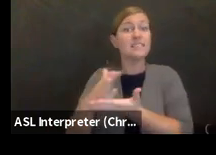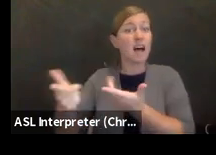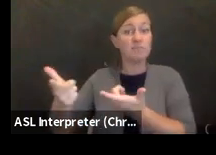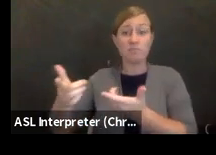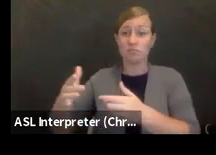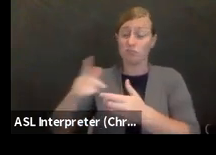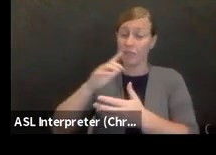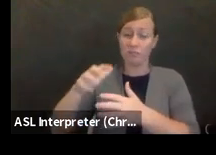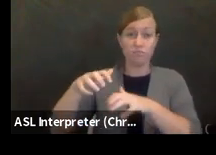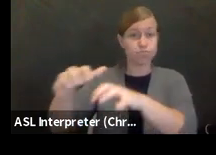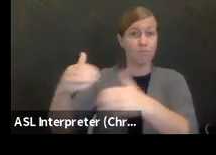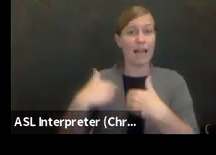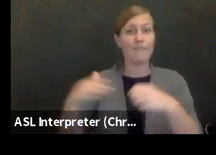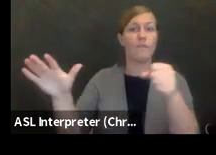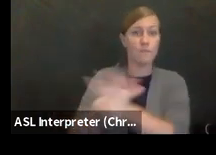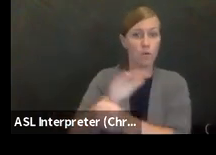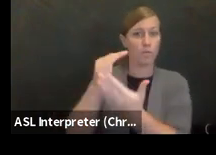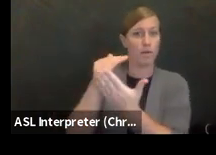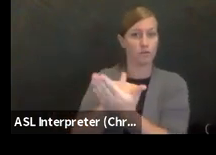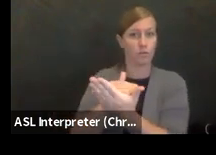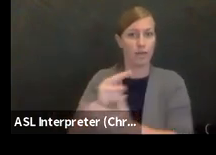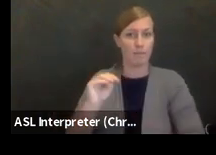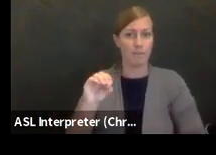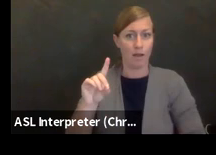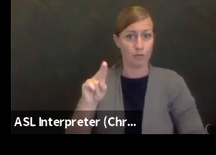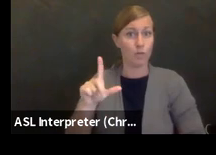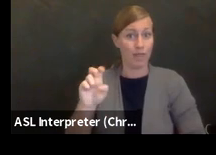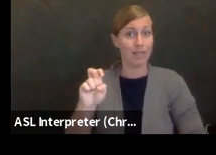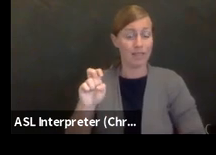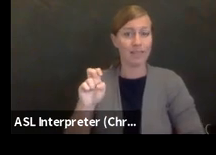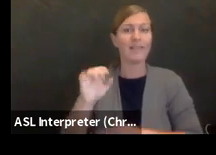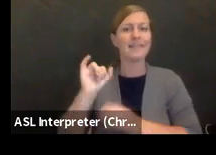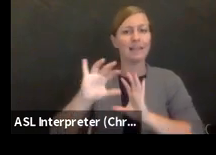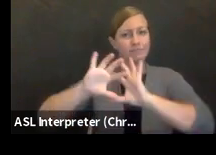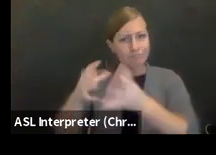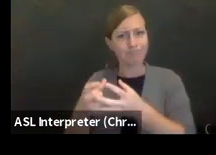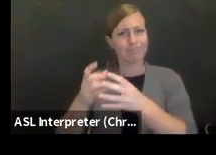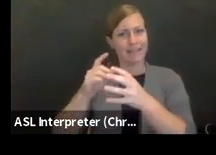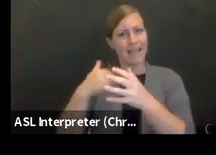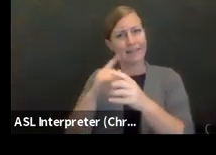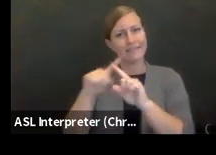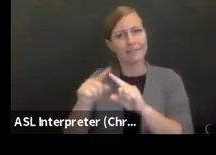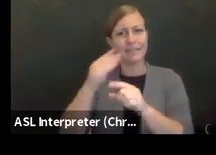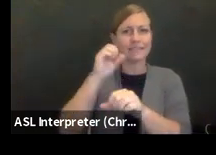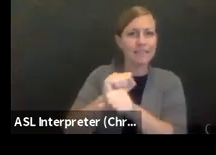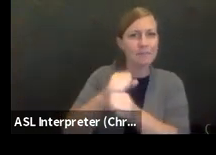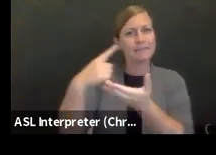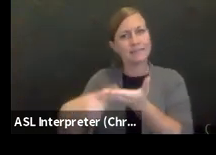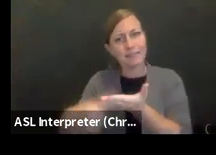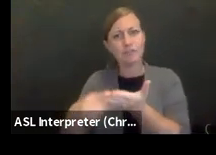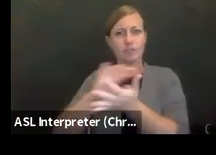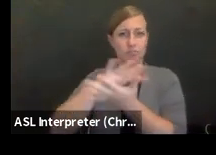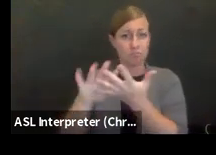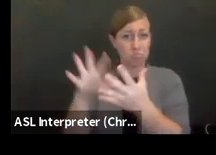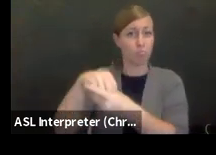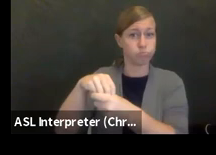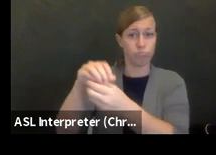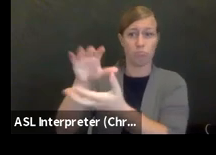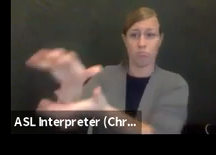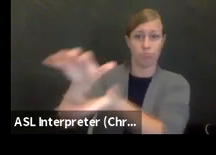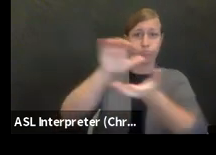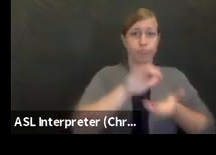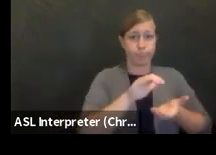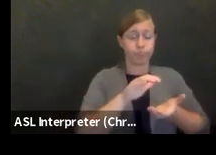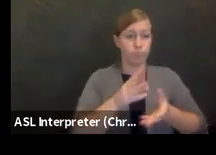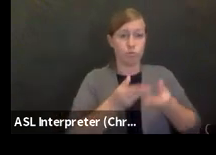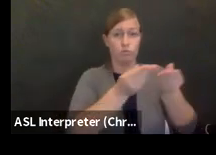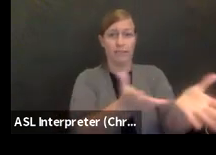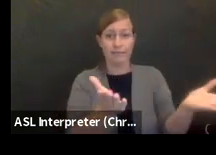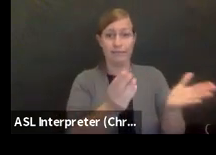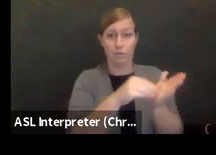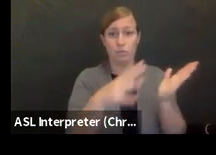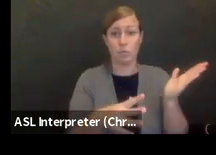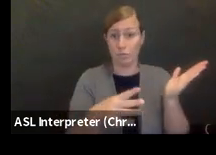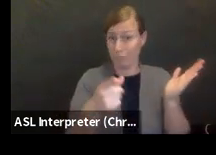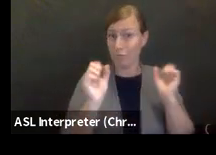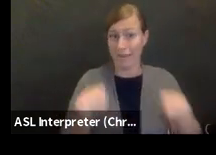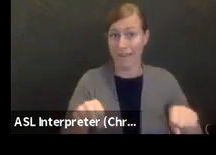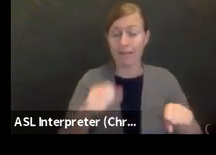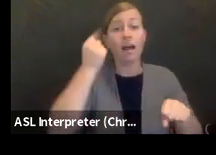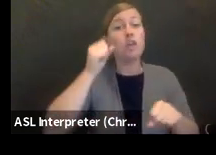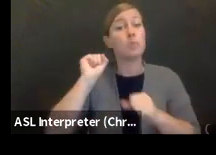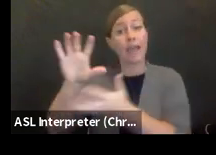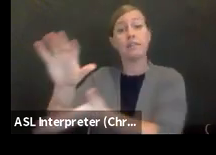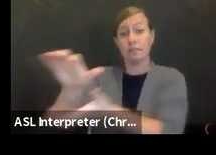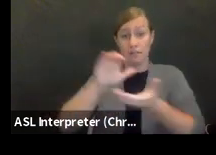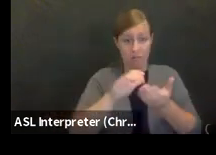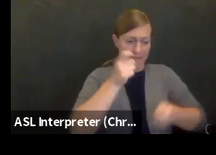ESD 113 - Andrew Hickman: Which describing a module. Is this a module is a pack of resources assignments discussions you want your students to go through. You can edit them at anybody you want to organize them anything you want.